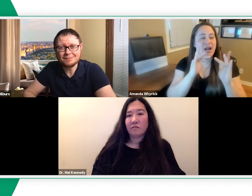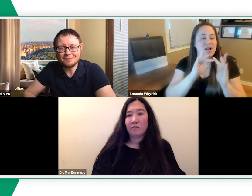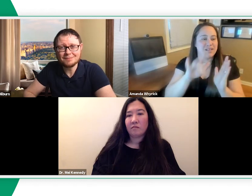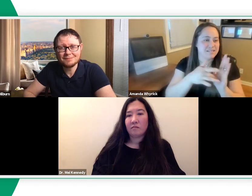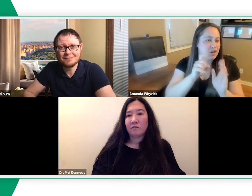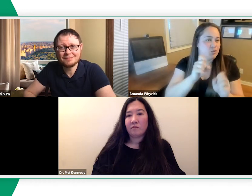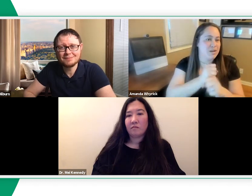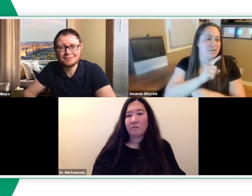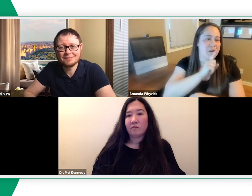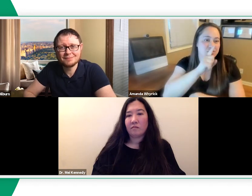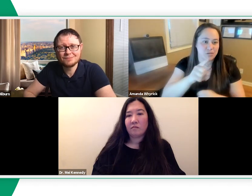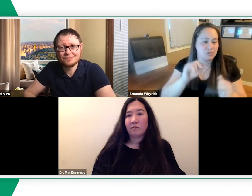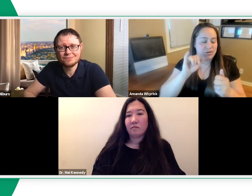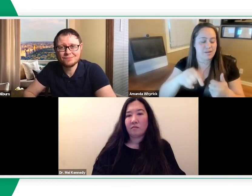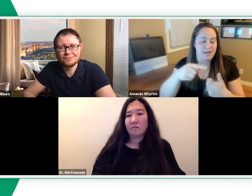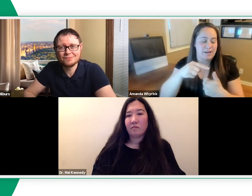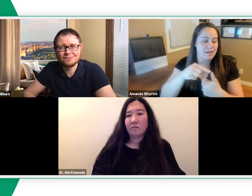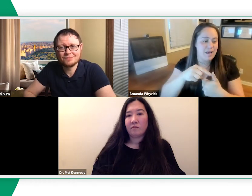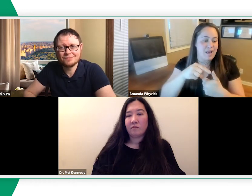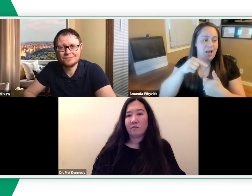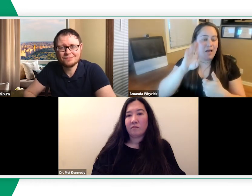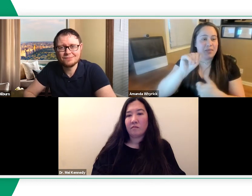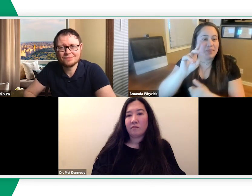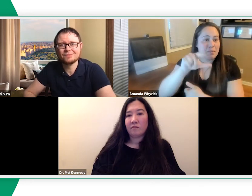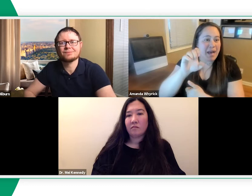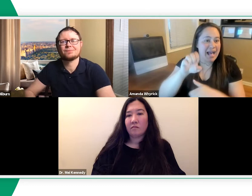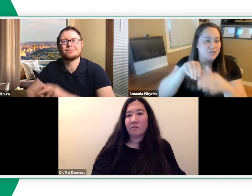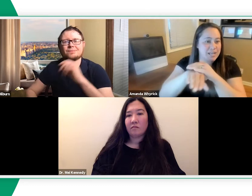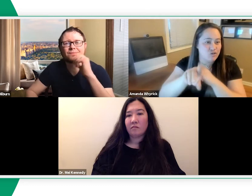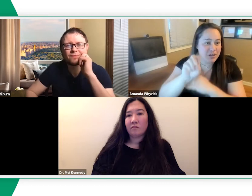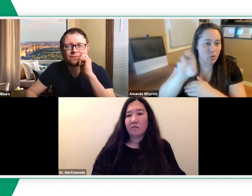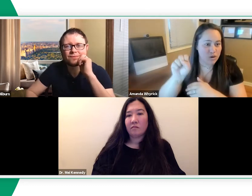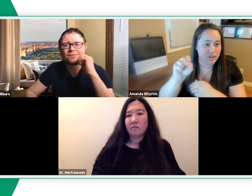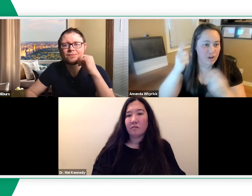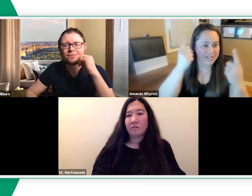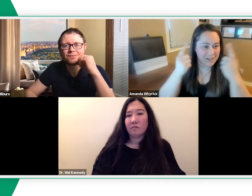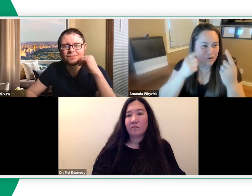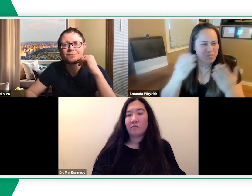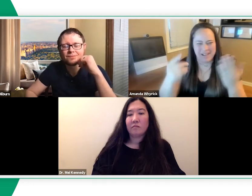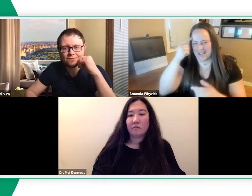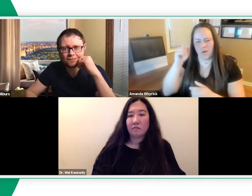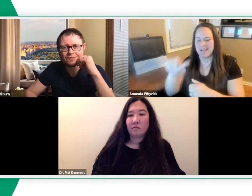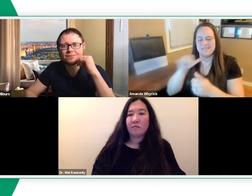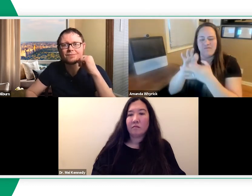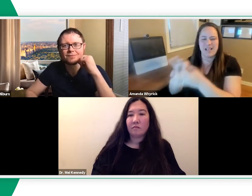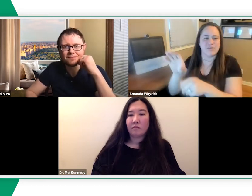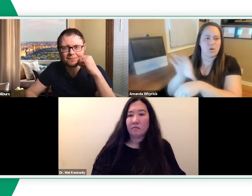The Contact Centers, we need to make sure that the badge entry doors are considered. You might think, “Oh, that’s not related to